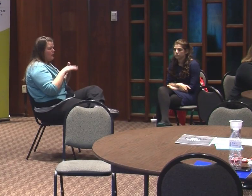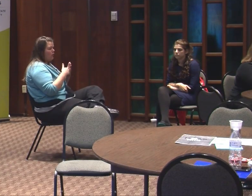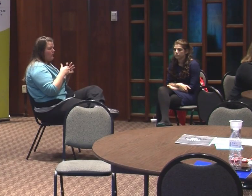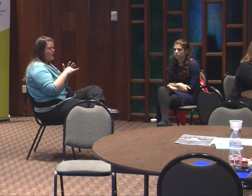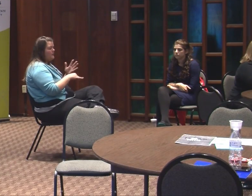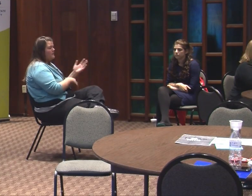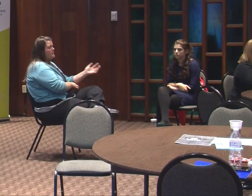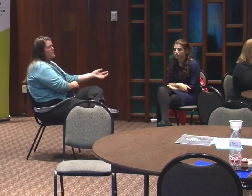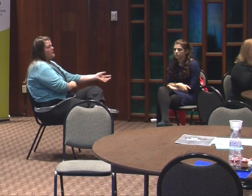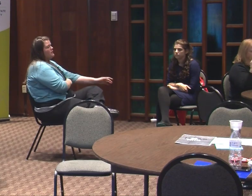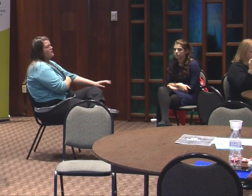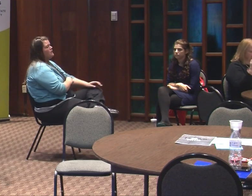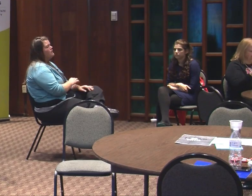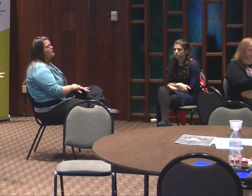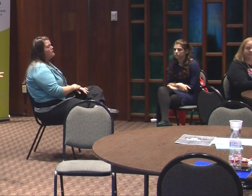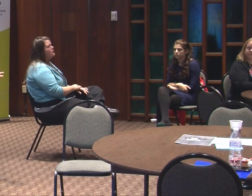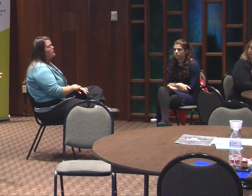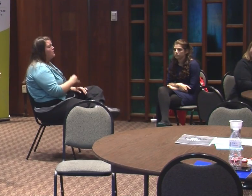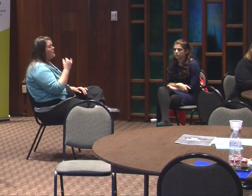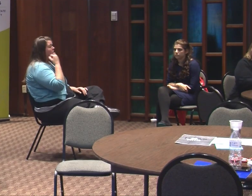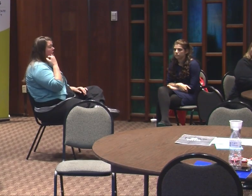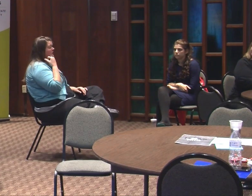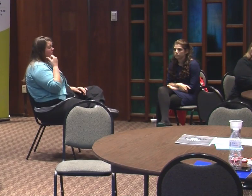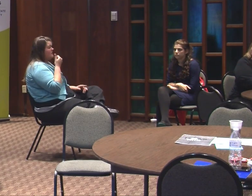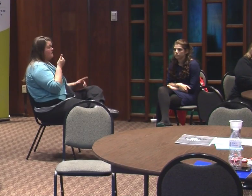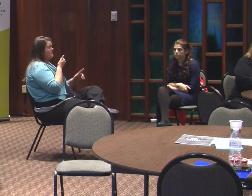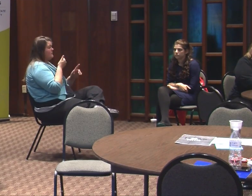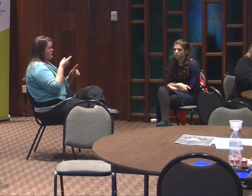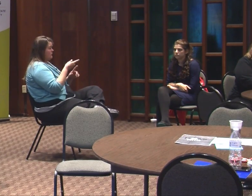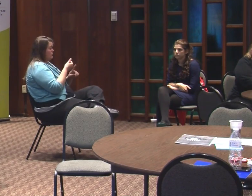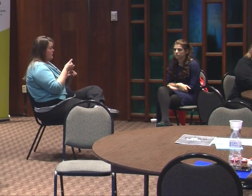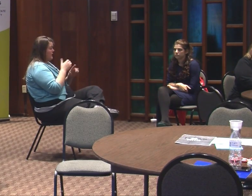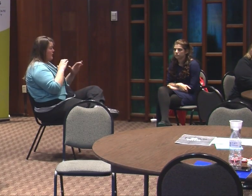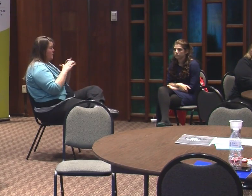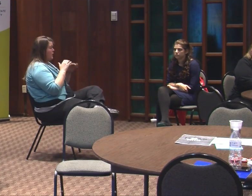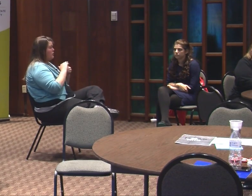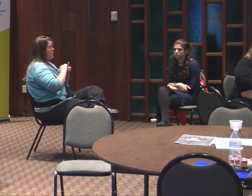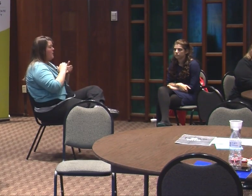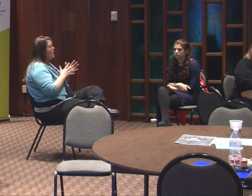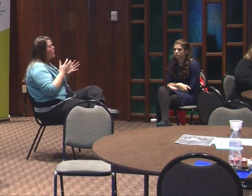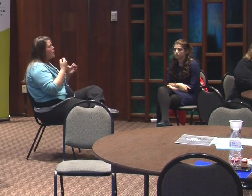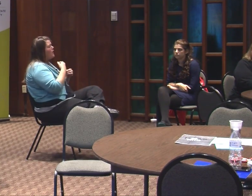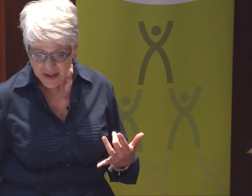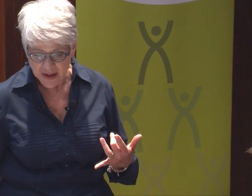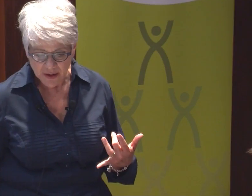But you want to, if you're a communication partner for a child, you want to make sure they know who you are, okay.